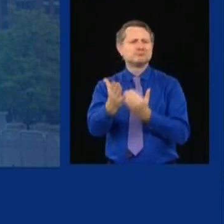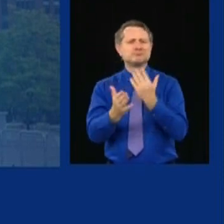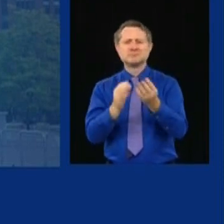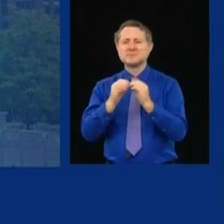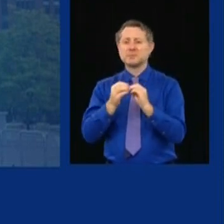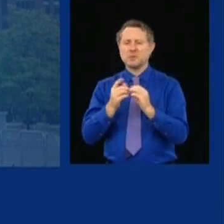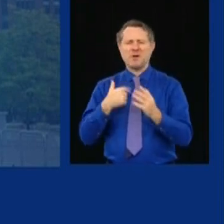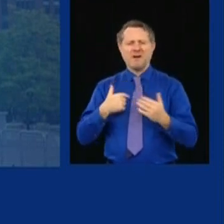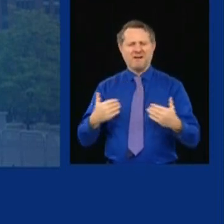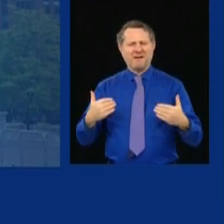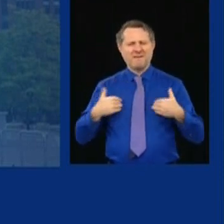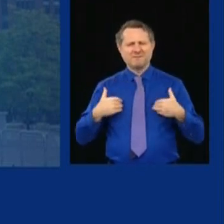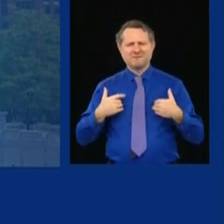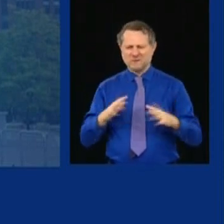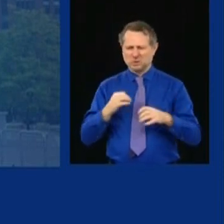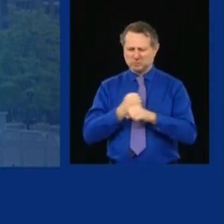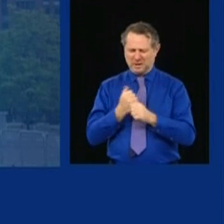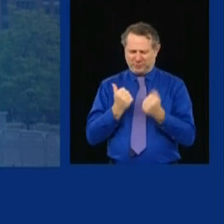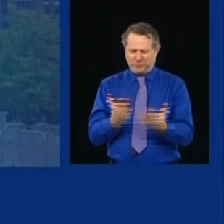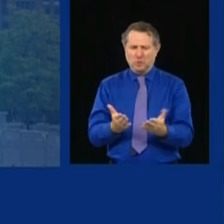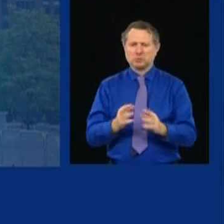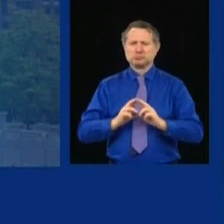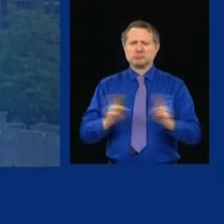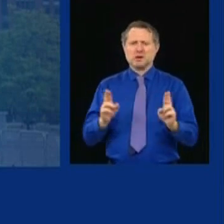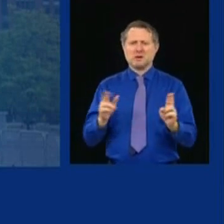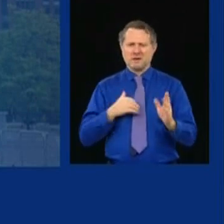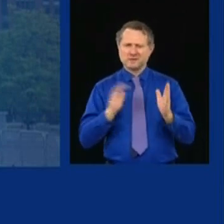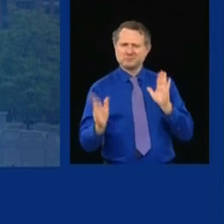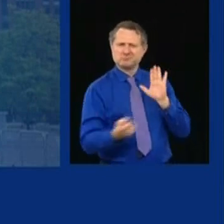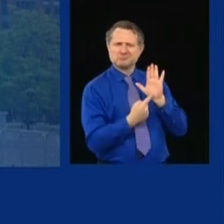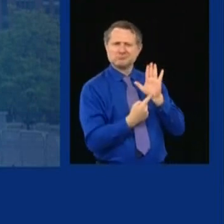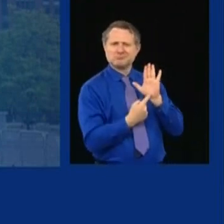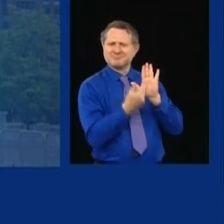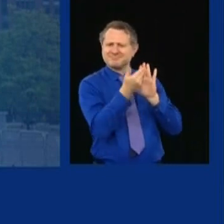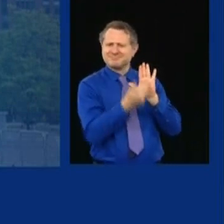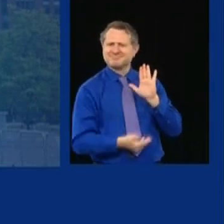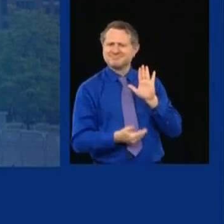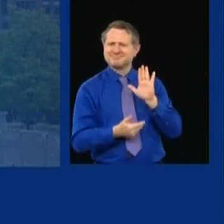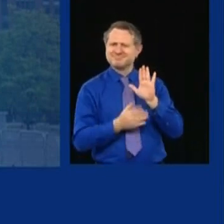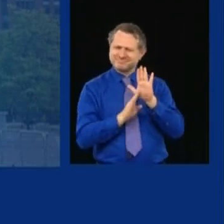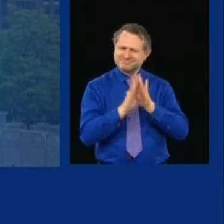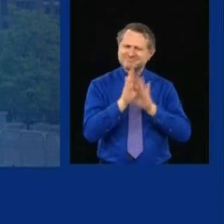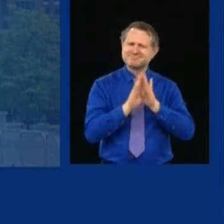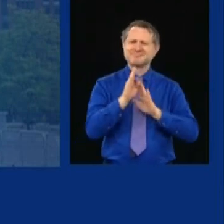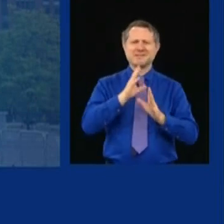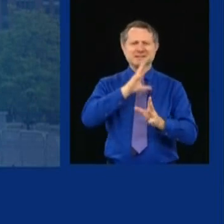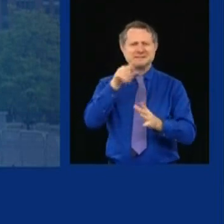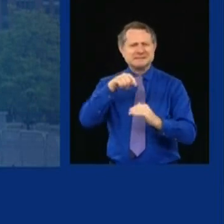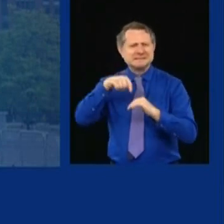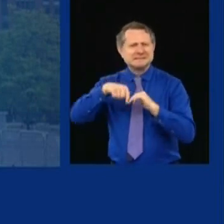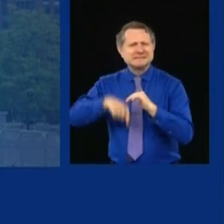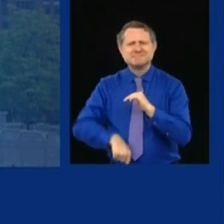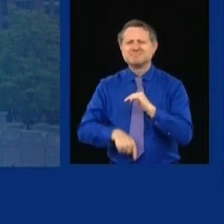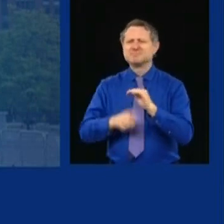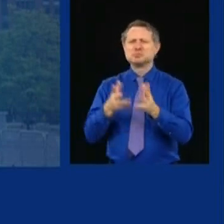CHECK THE DATA ON A DAILY BASIS. AND WE HAVE THE DATA ON A DAILY BASIS.